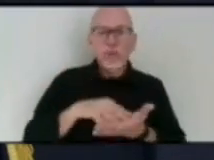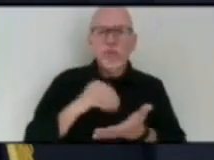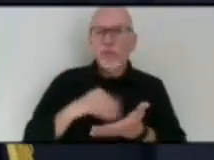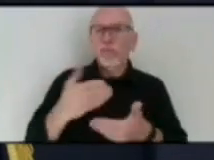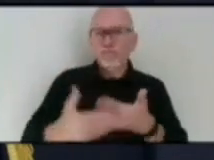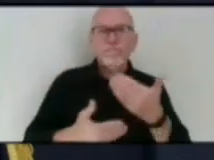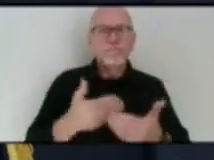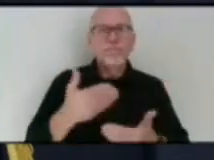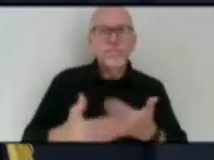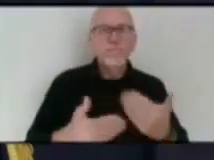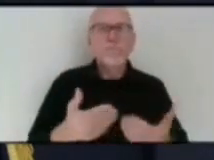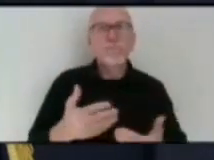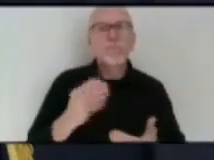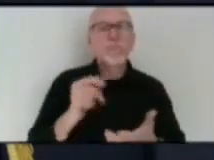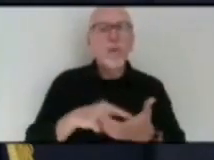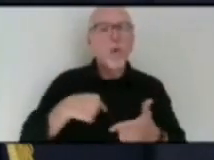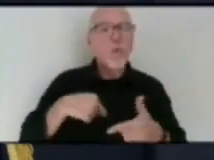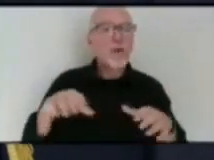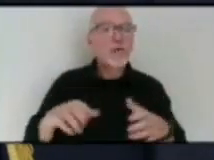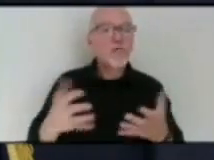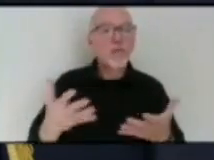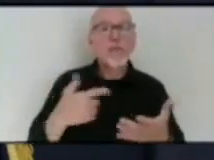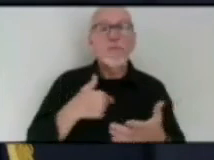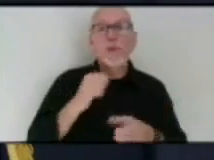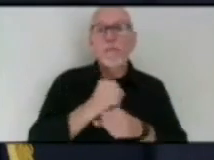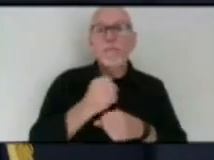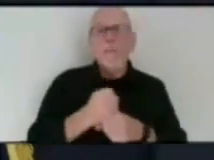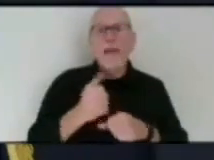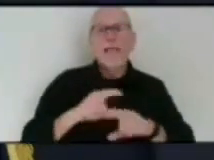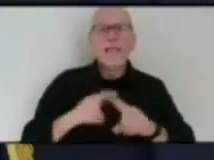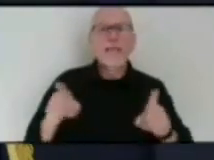you what we're doing. Eyes making a difference through helping toe augment